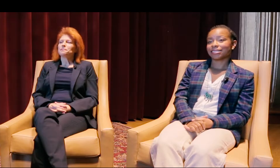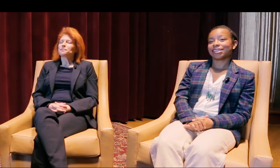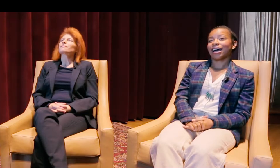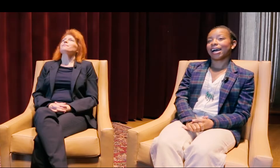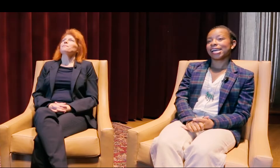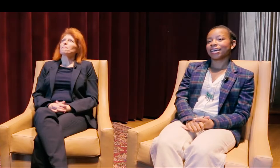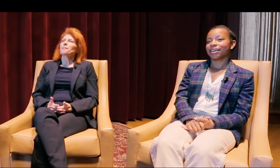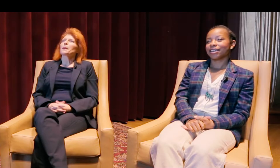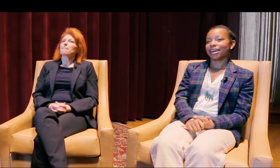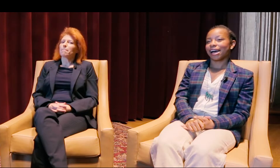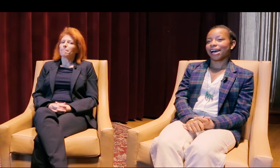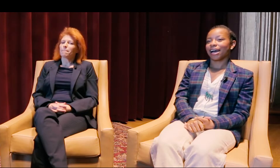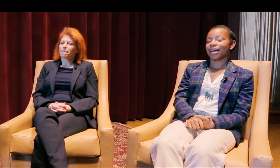Yes, I definitely have a,